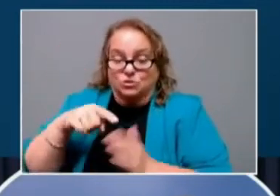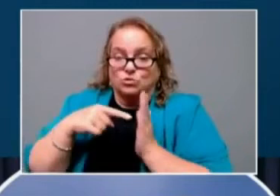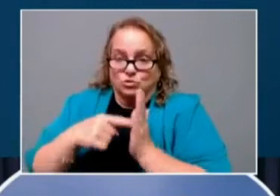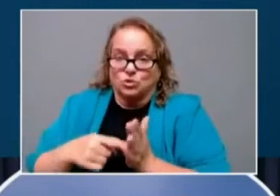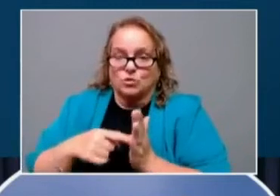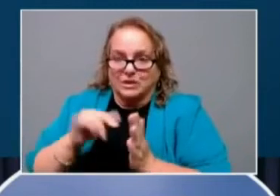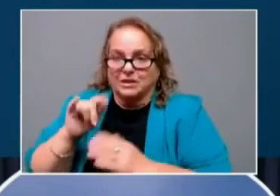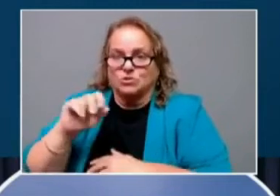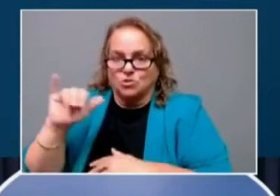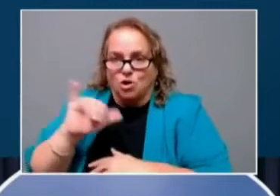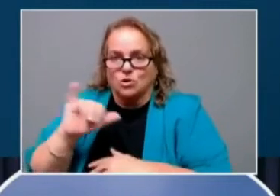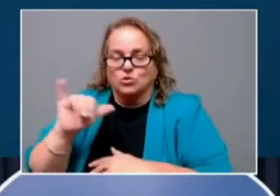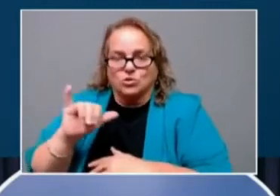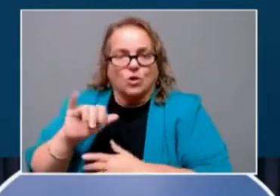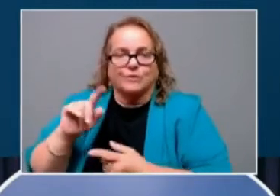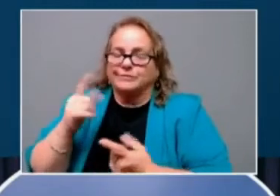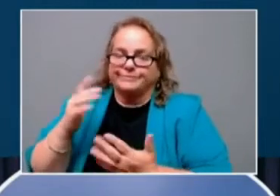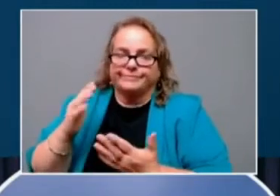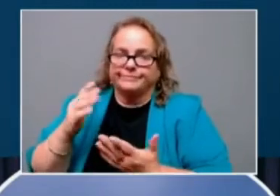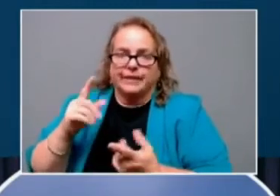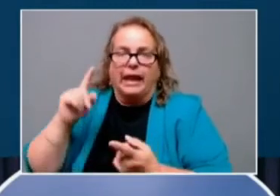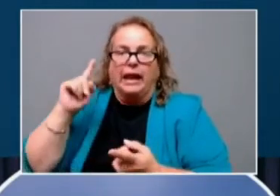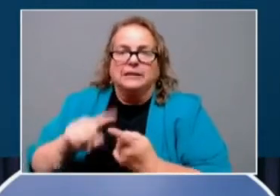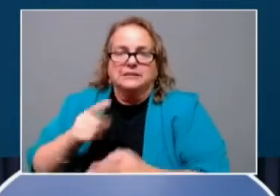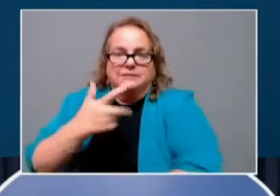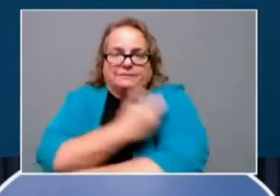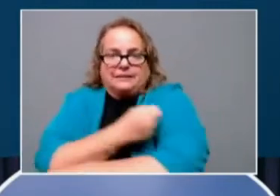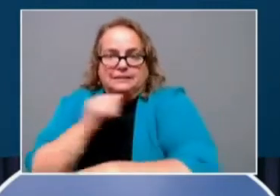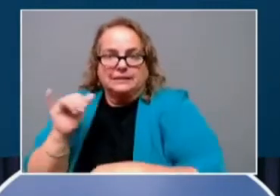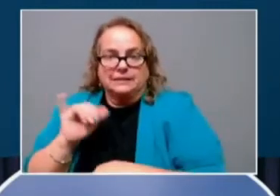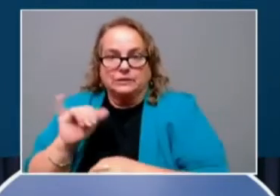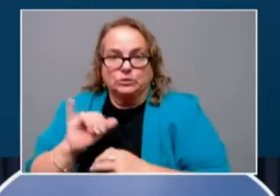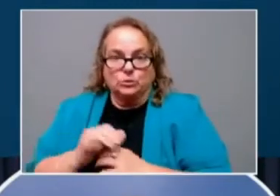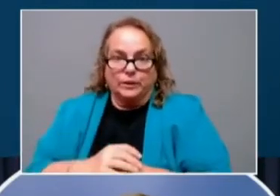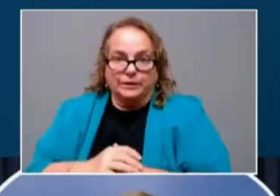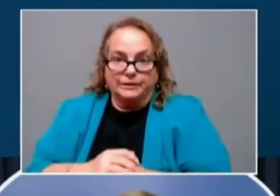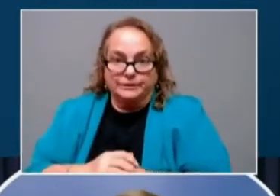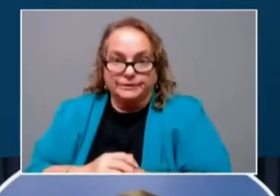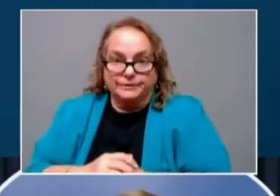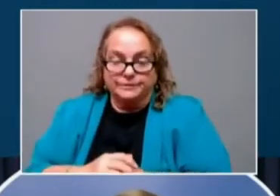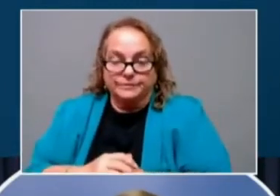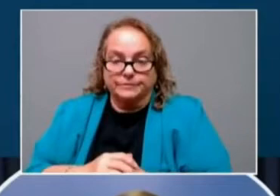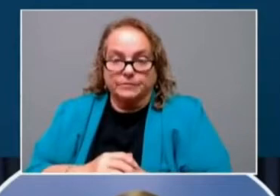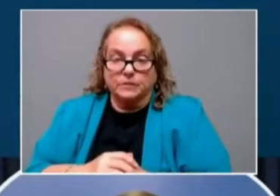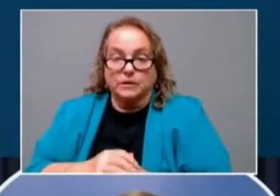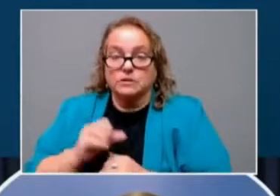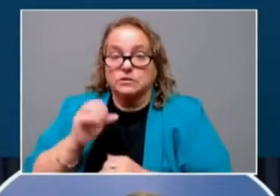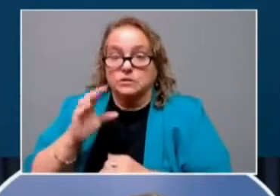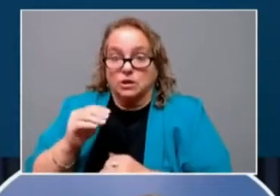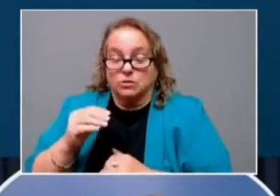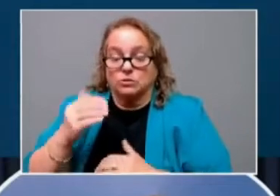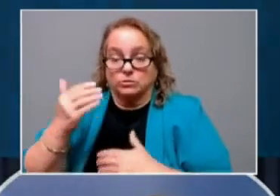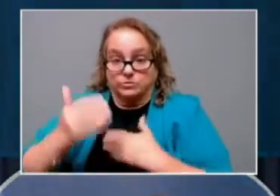vaccinated amongst those groups. Uh so moving forward, uh, this is the type of